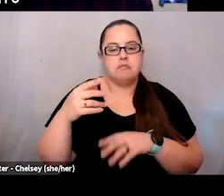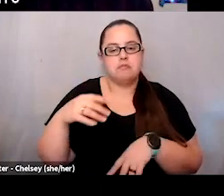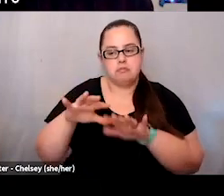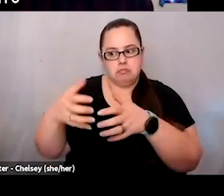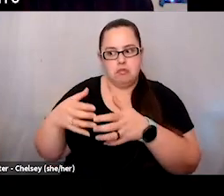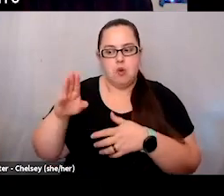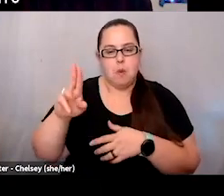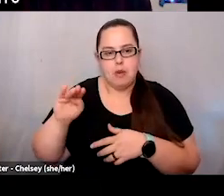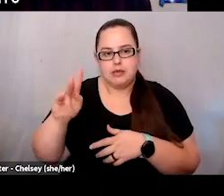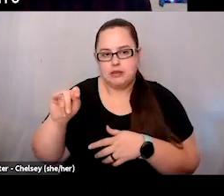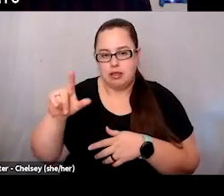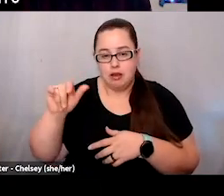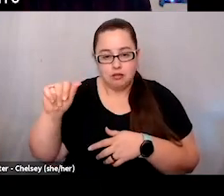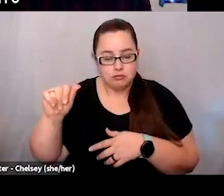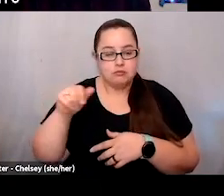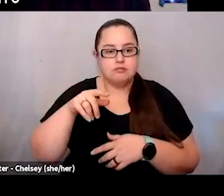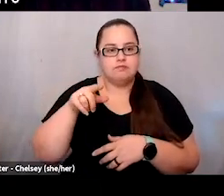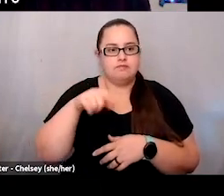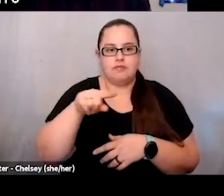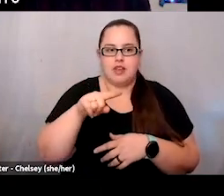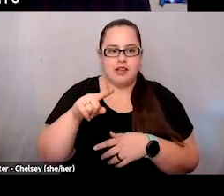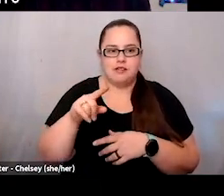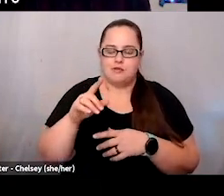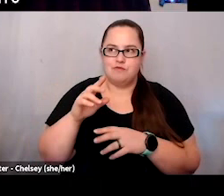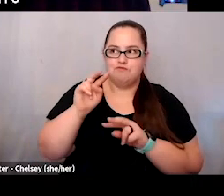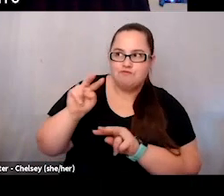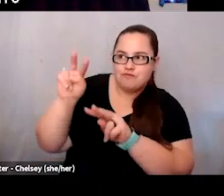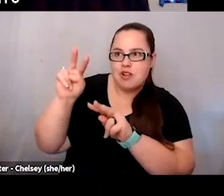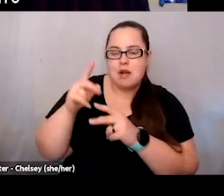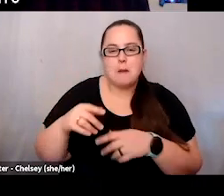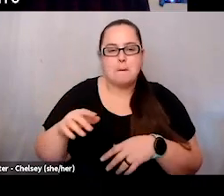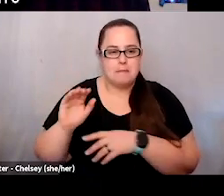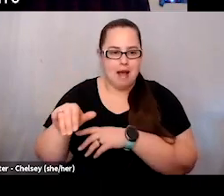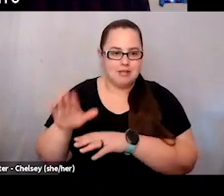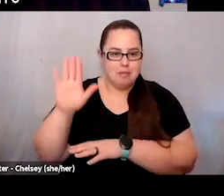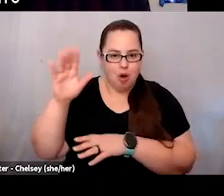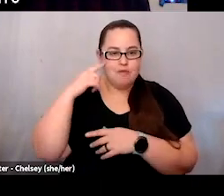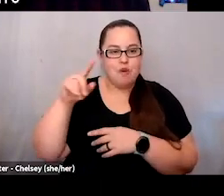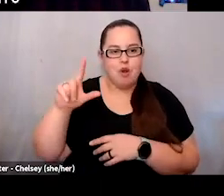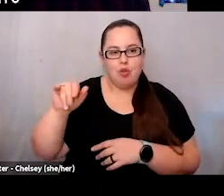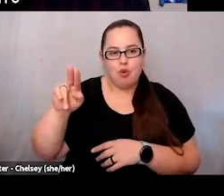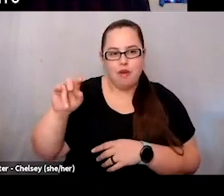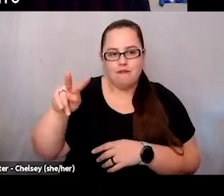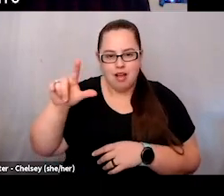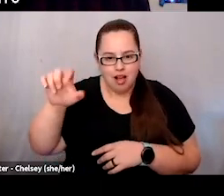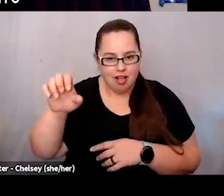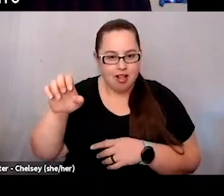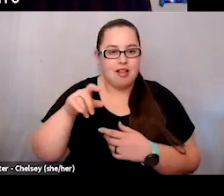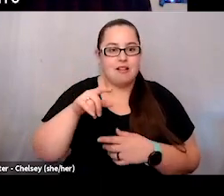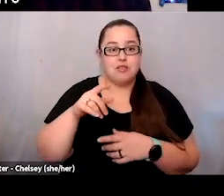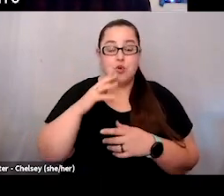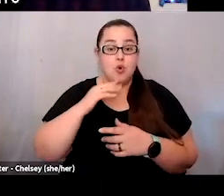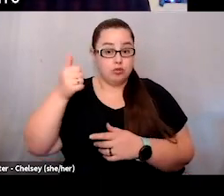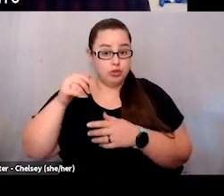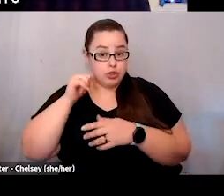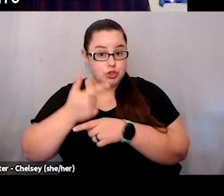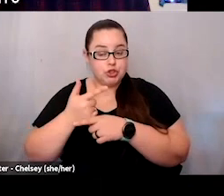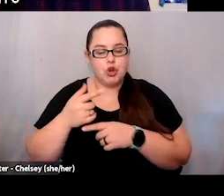basketball for Louisville. The oldest sister went on to be drafted in the WNBA, and